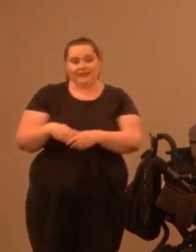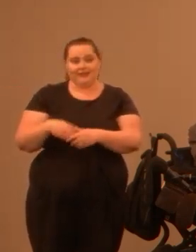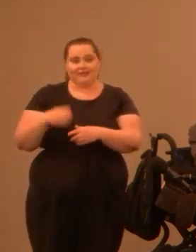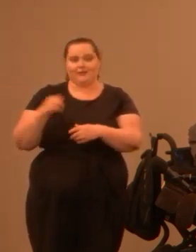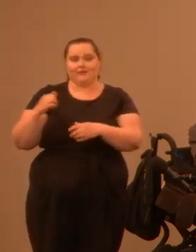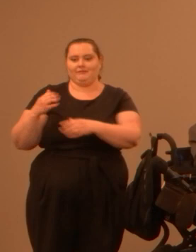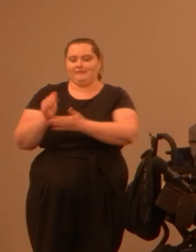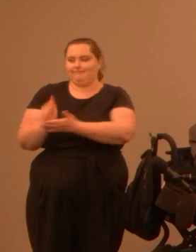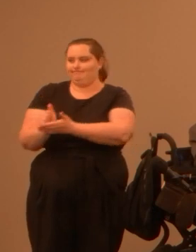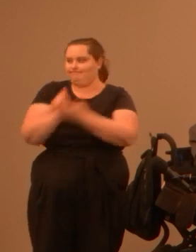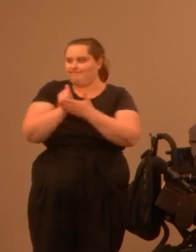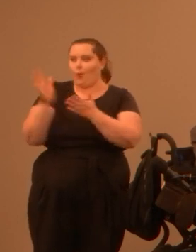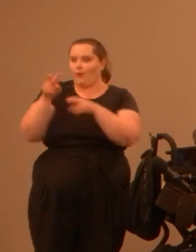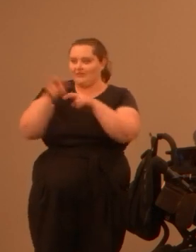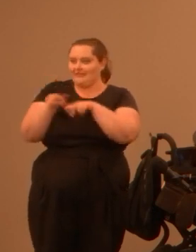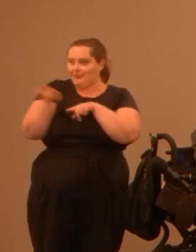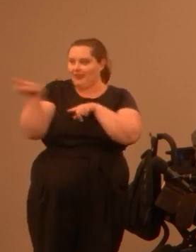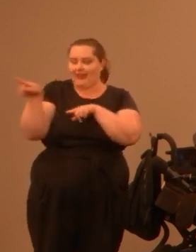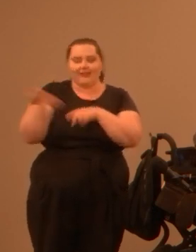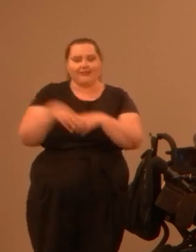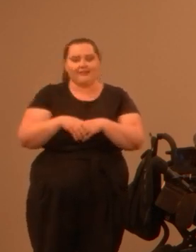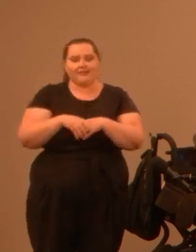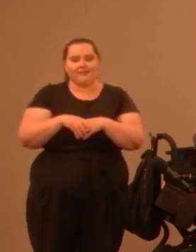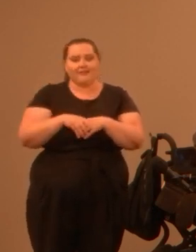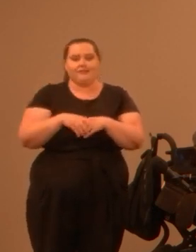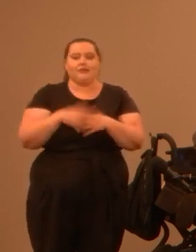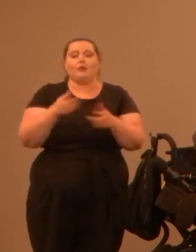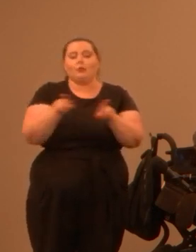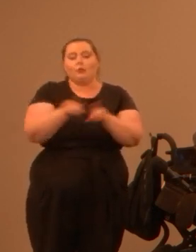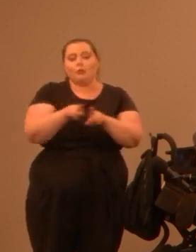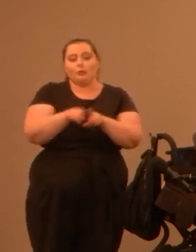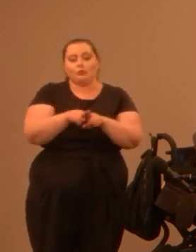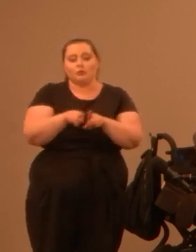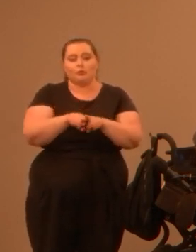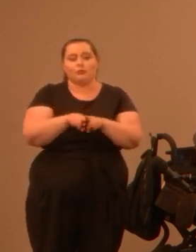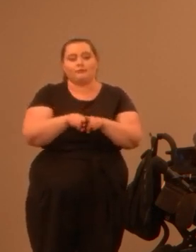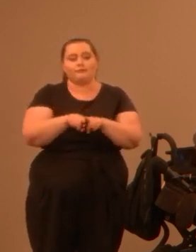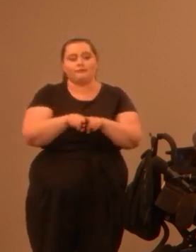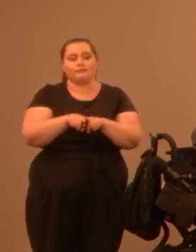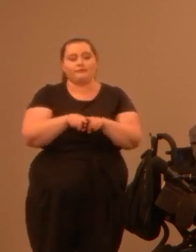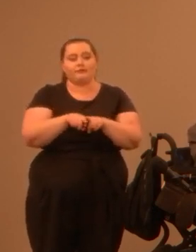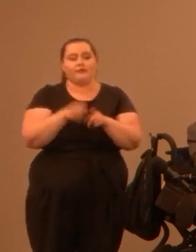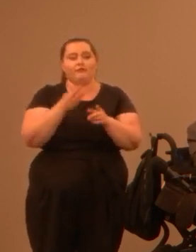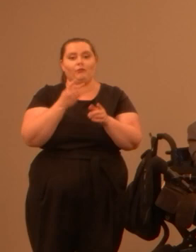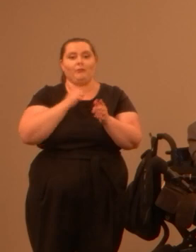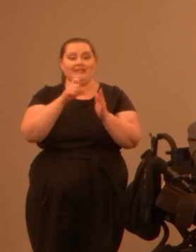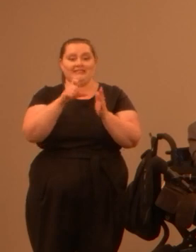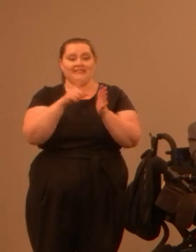They're all sitting over there, and also to my CEO Anna, who's been